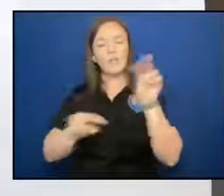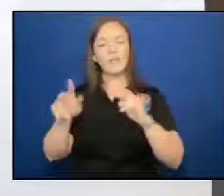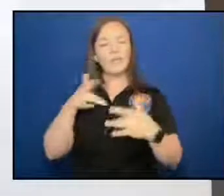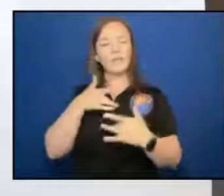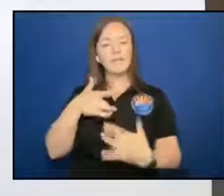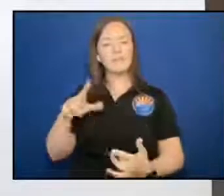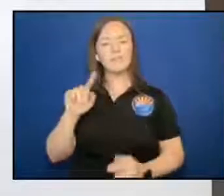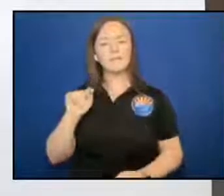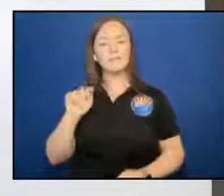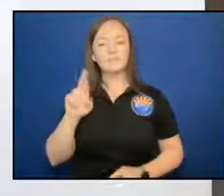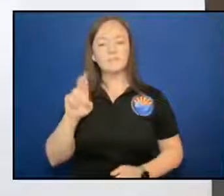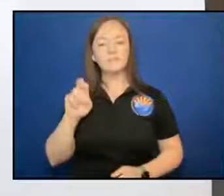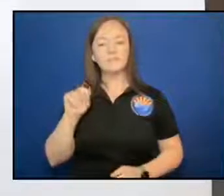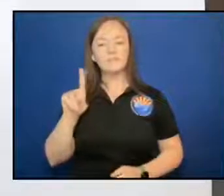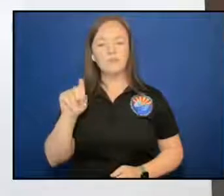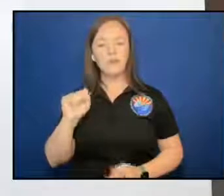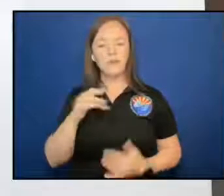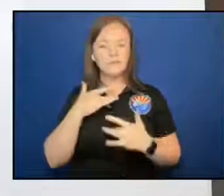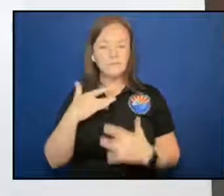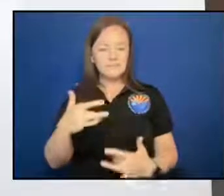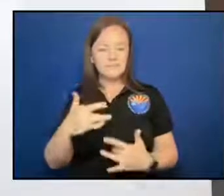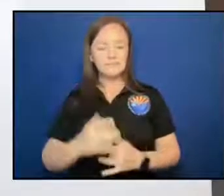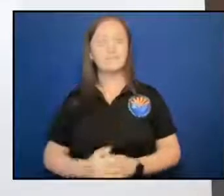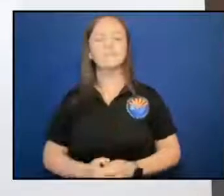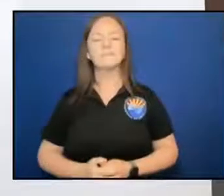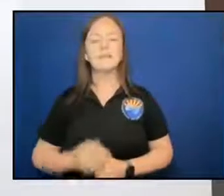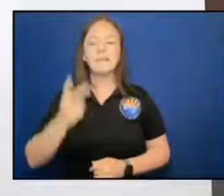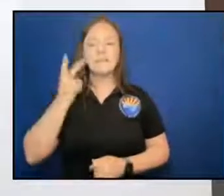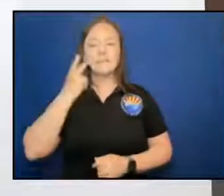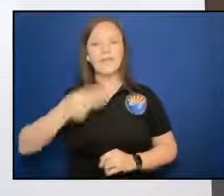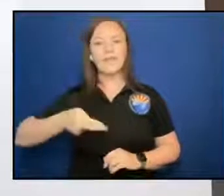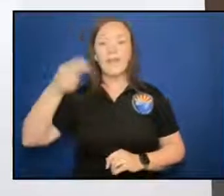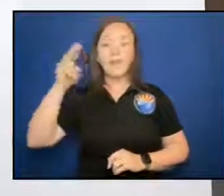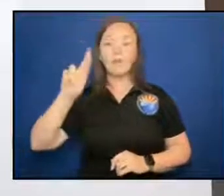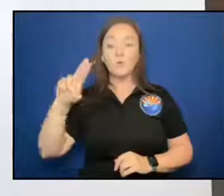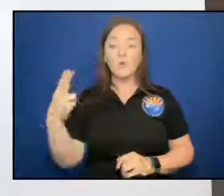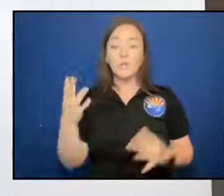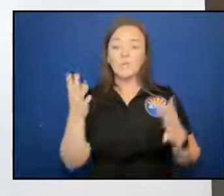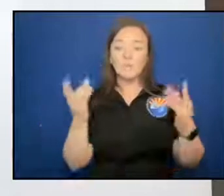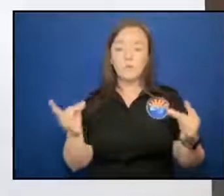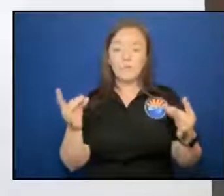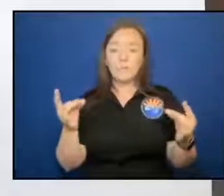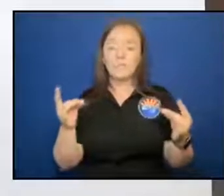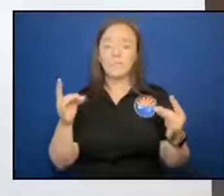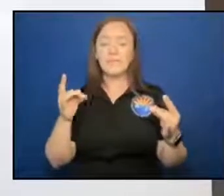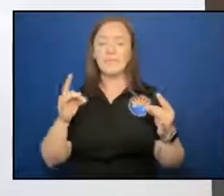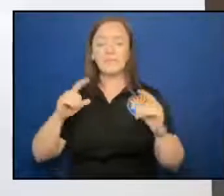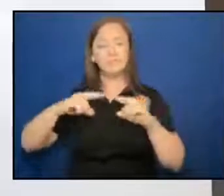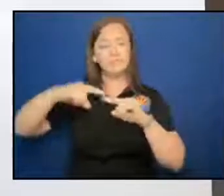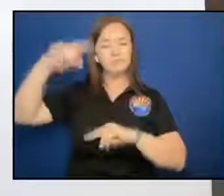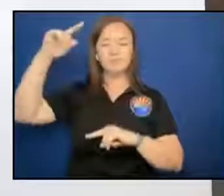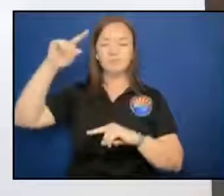CALIFORNIA COAST, AND BASICALLY WE HAVE MOISTURE THAT IS BEING SQUEEZED BETWEEN THE HIGH PRESSURE AND LOW